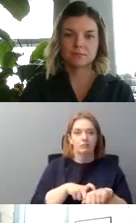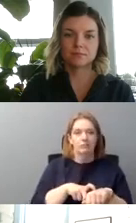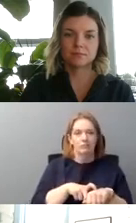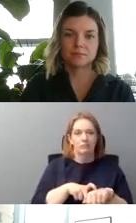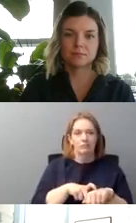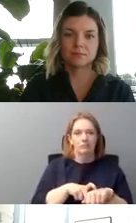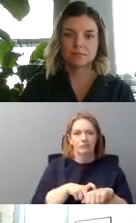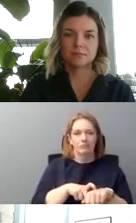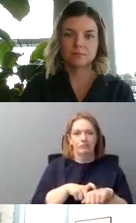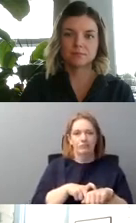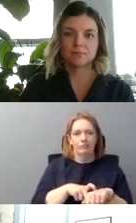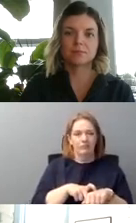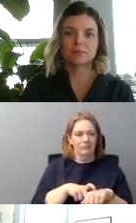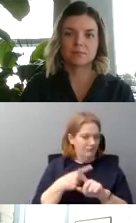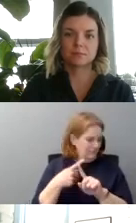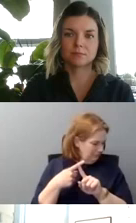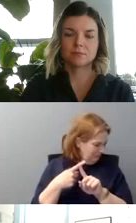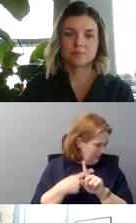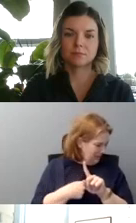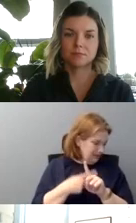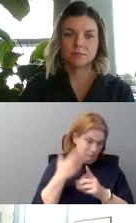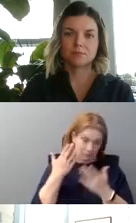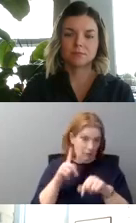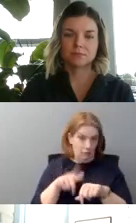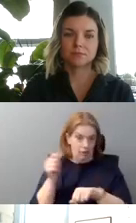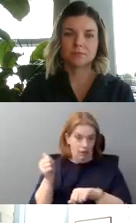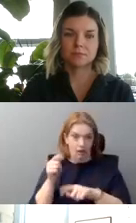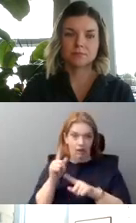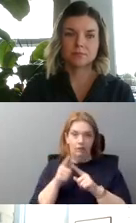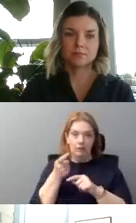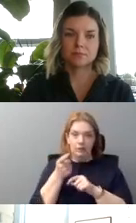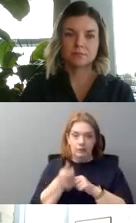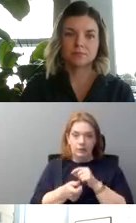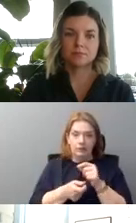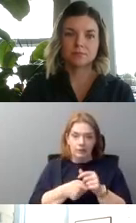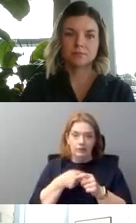if it took a month or even longer than that, but piece by piece she just went through and cleaned